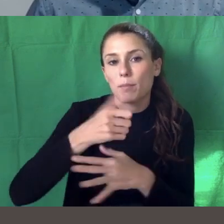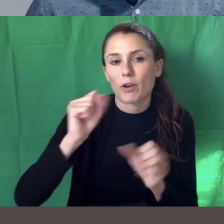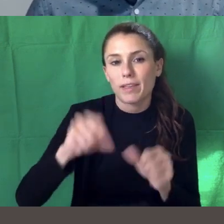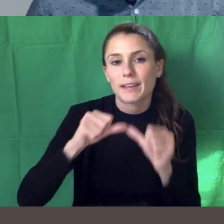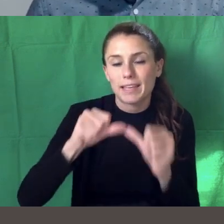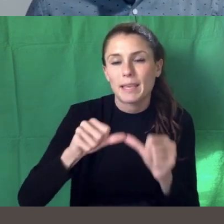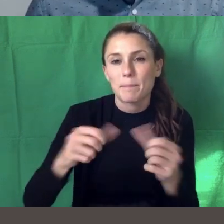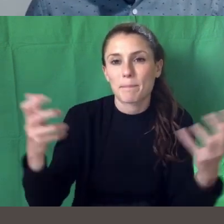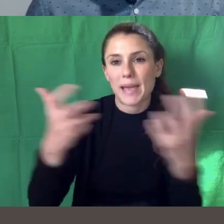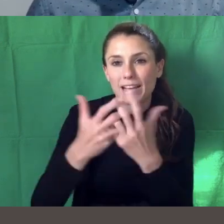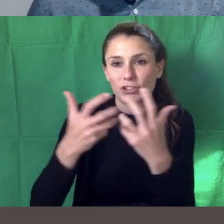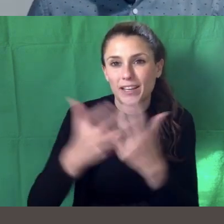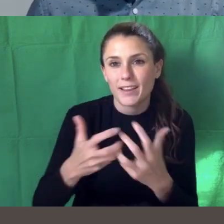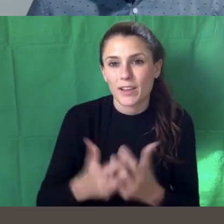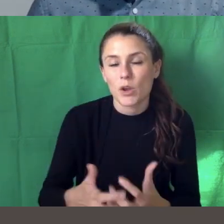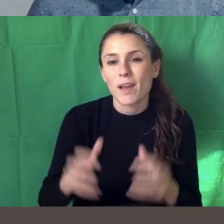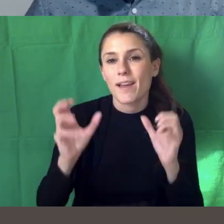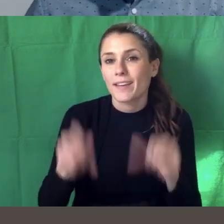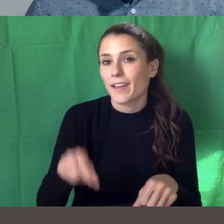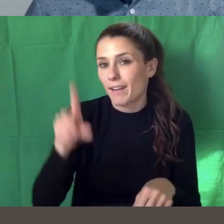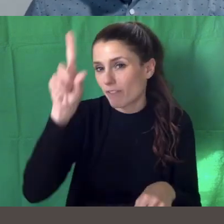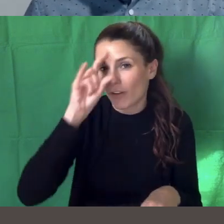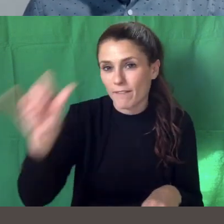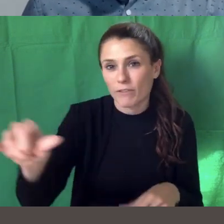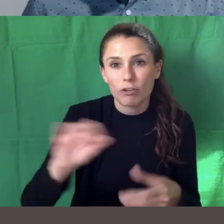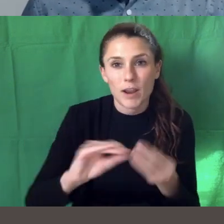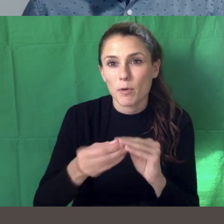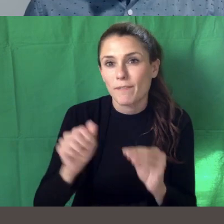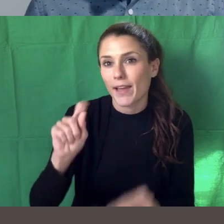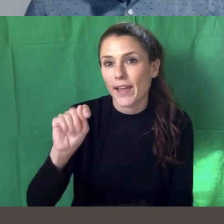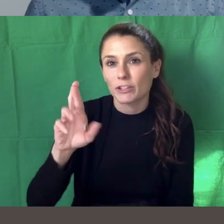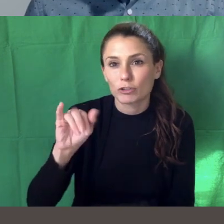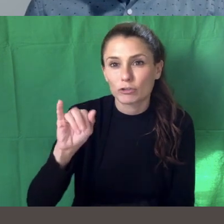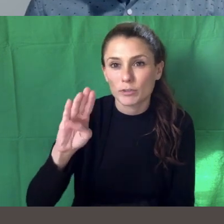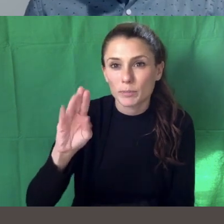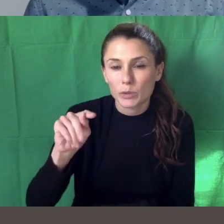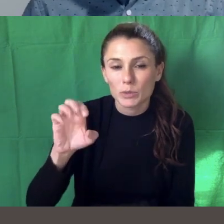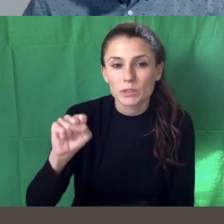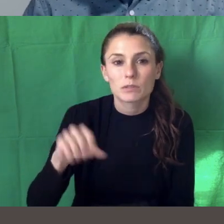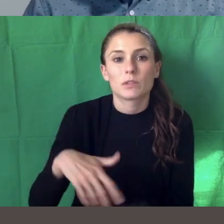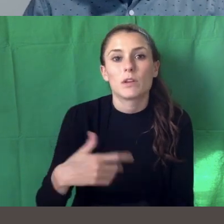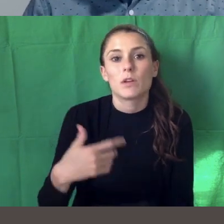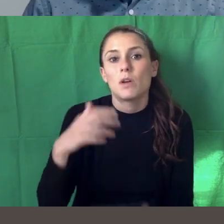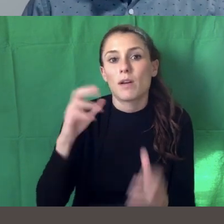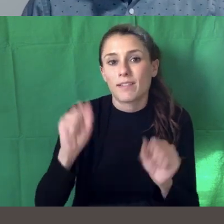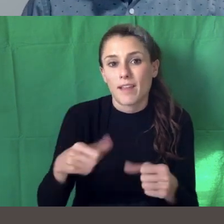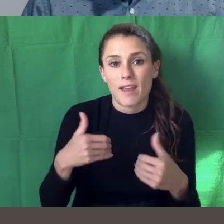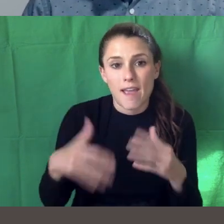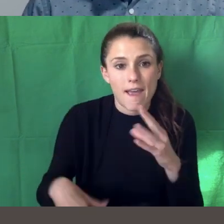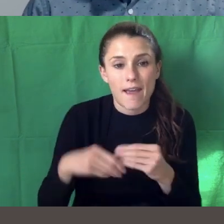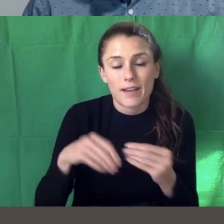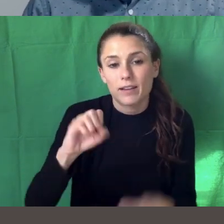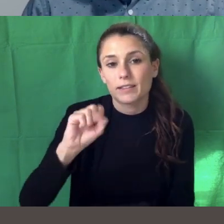You can keep having an infinite number of attributes, or you could throw slices in there. You can mix and match as much as you want,